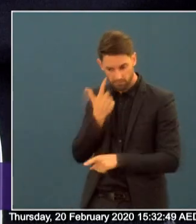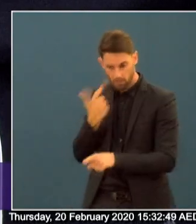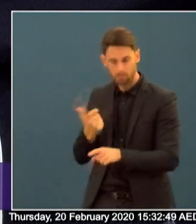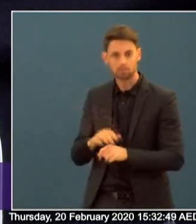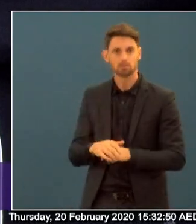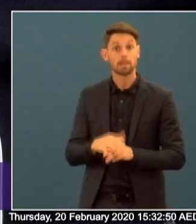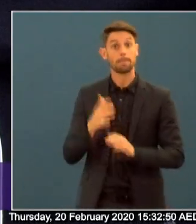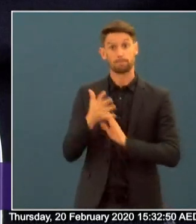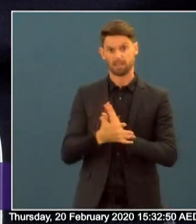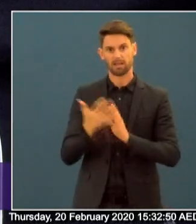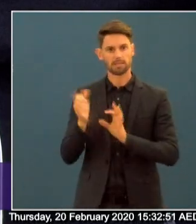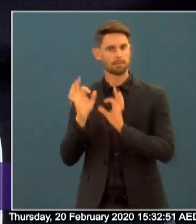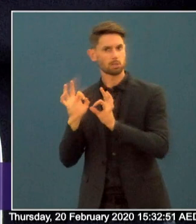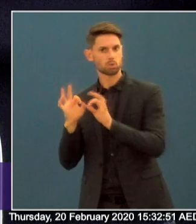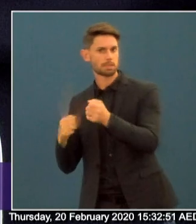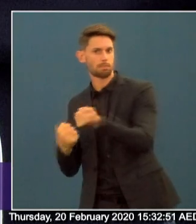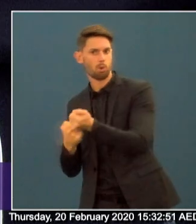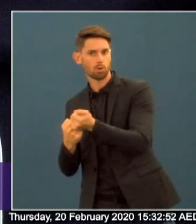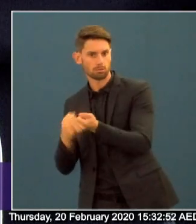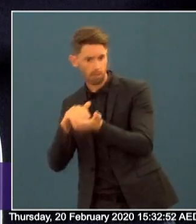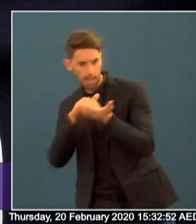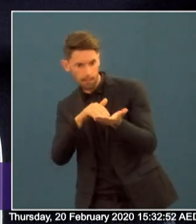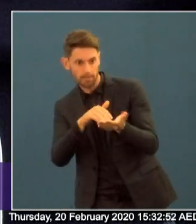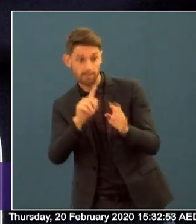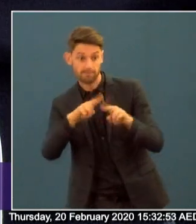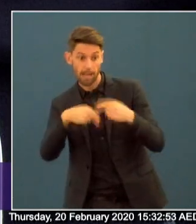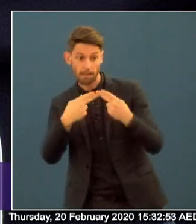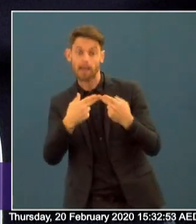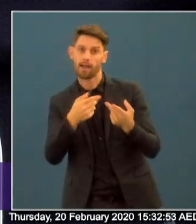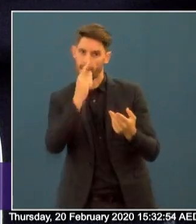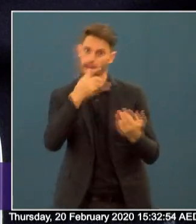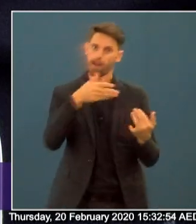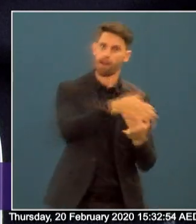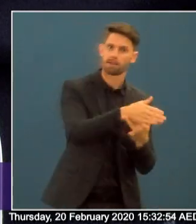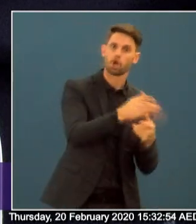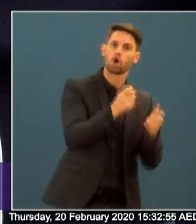through pathways that provide early intervention, care and support and